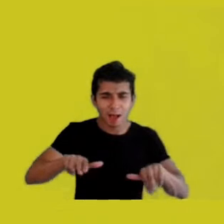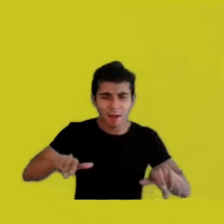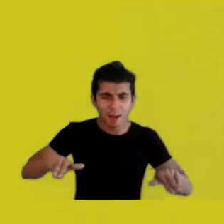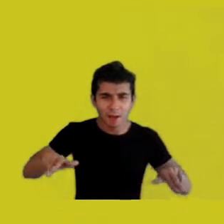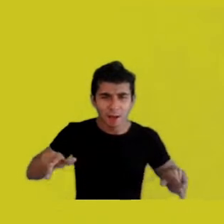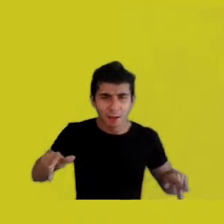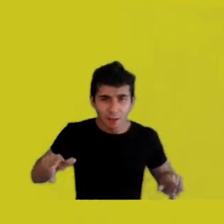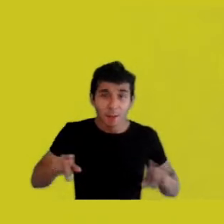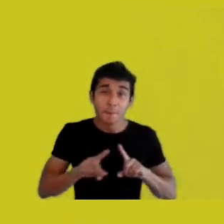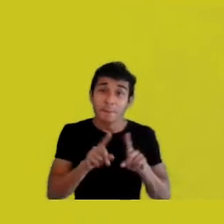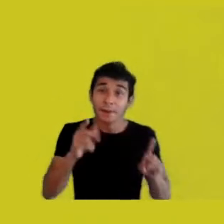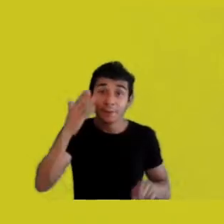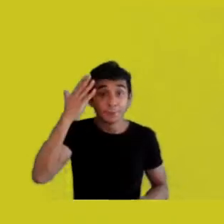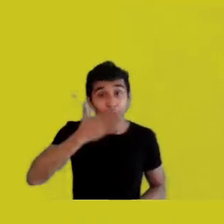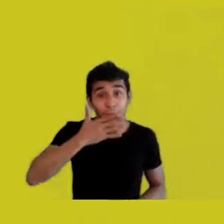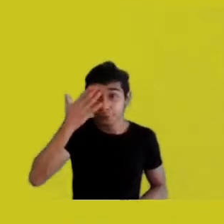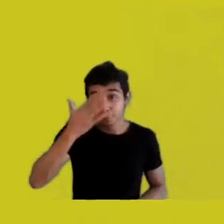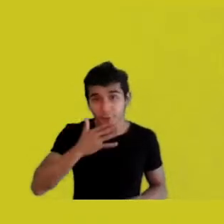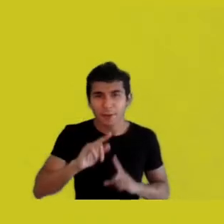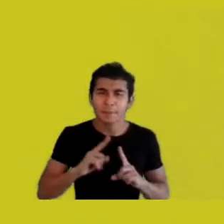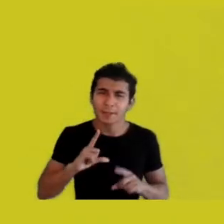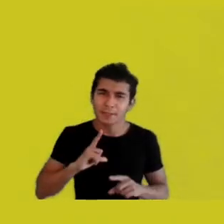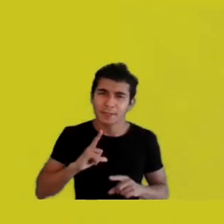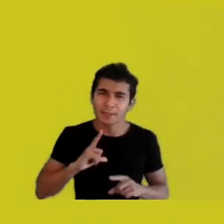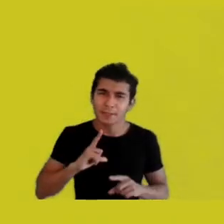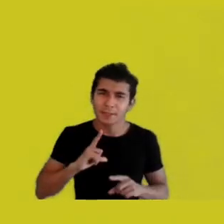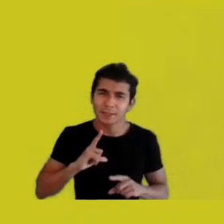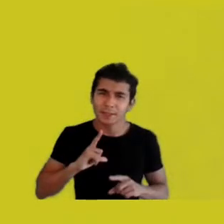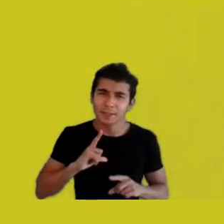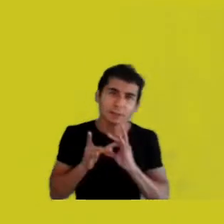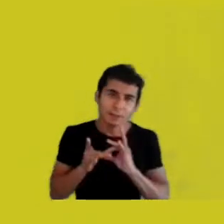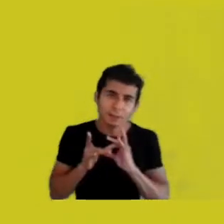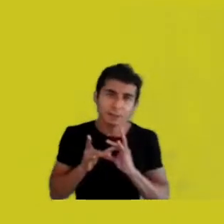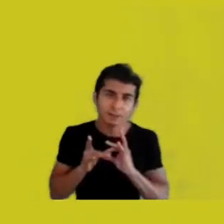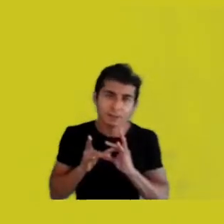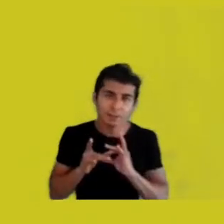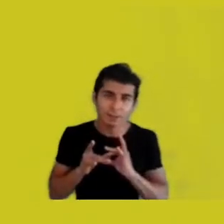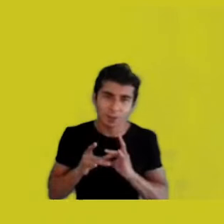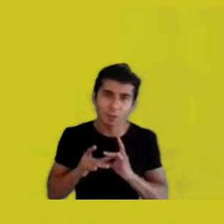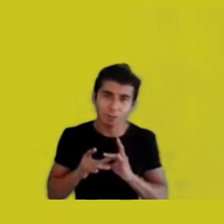which also follow us in this transformative process, etc.